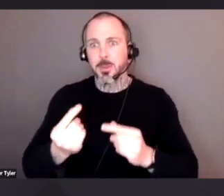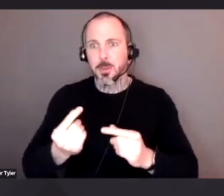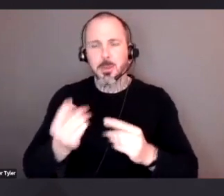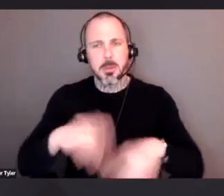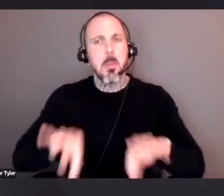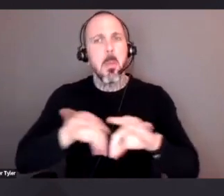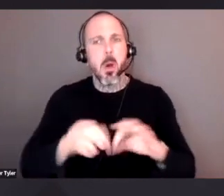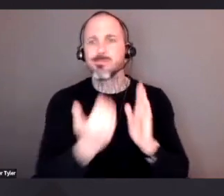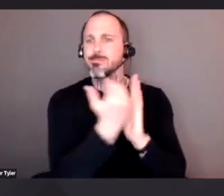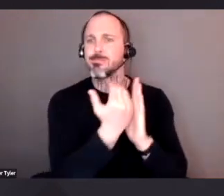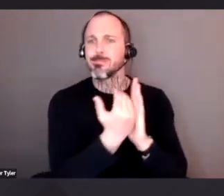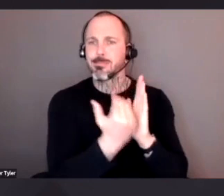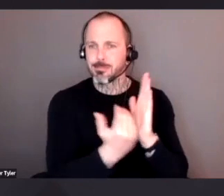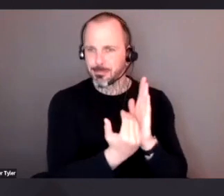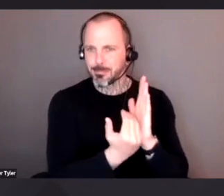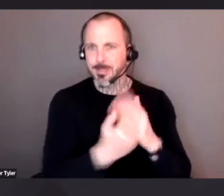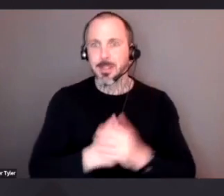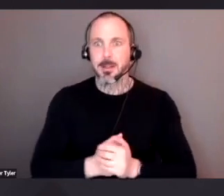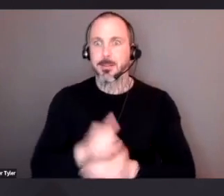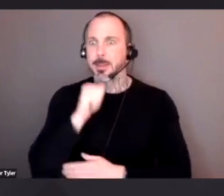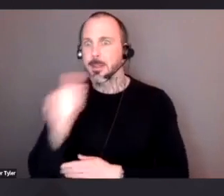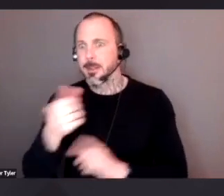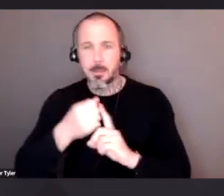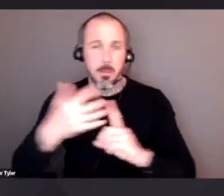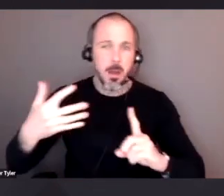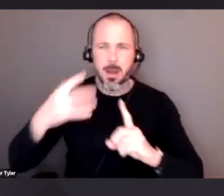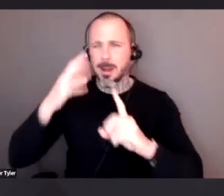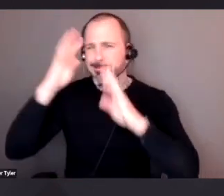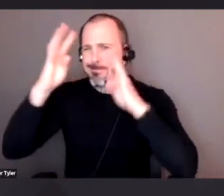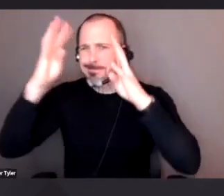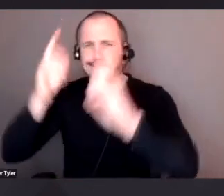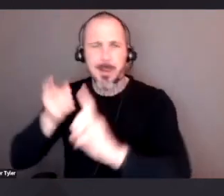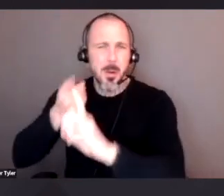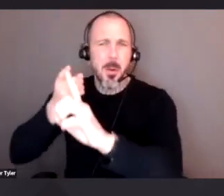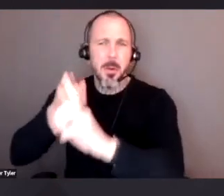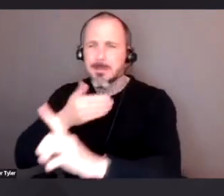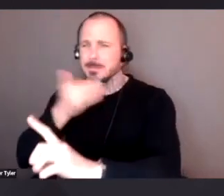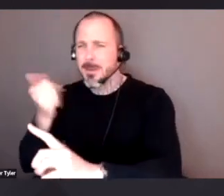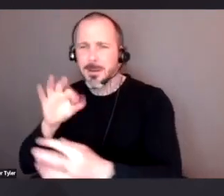For example, some jobs may list than an applicant needs to be able to lift a certain amount of weight